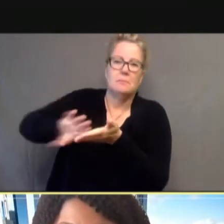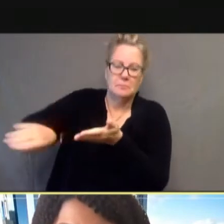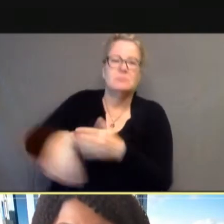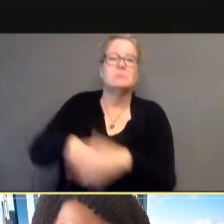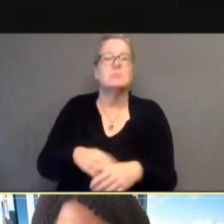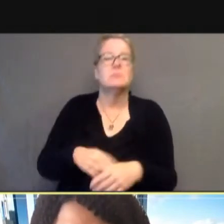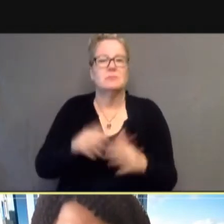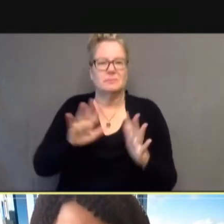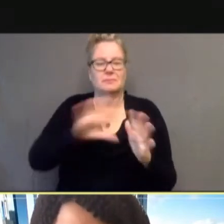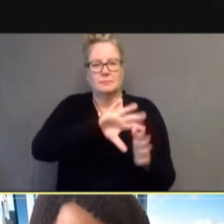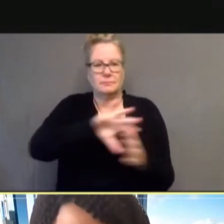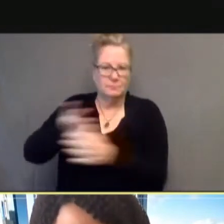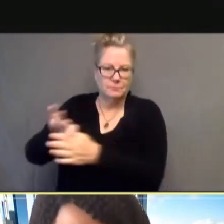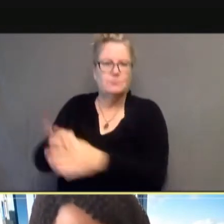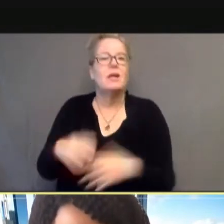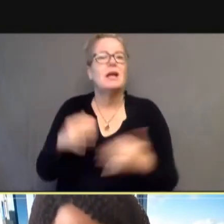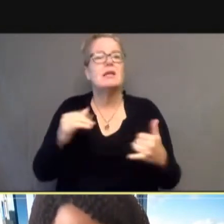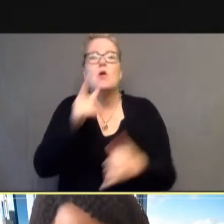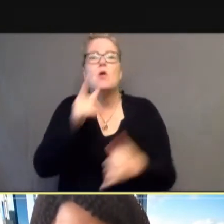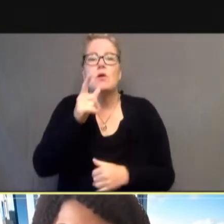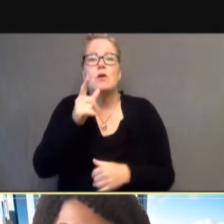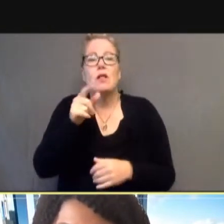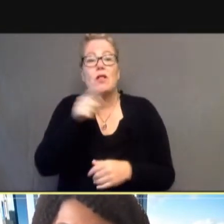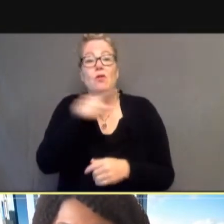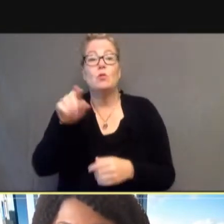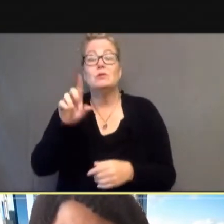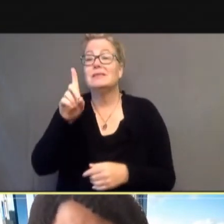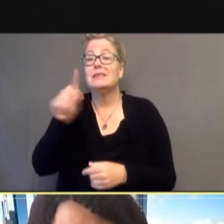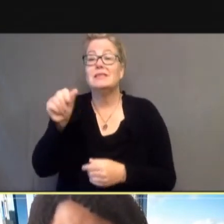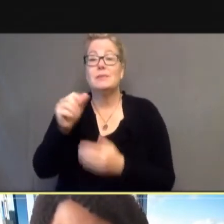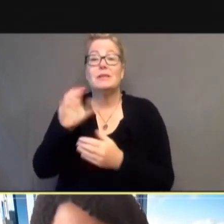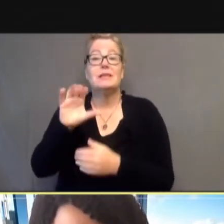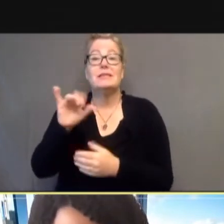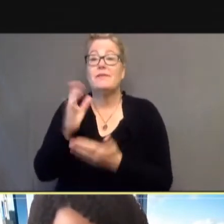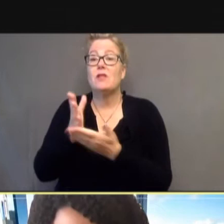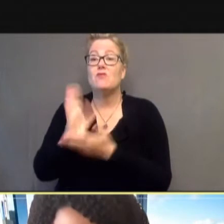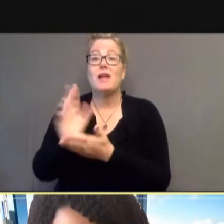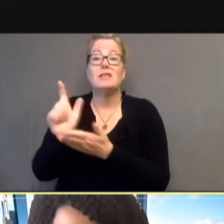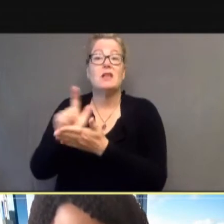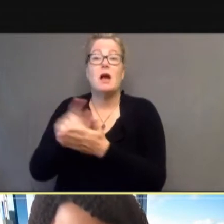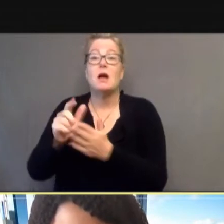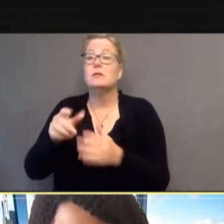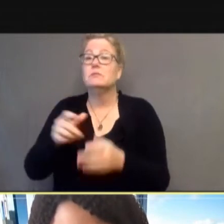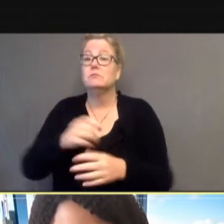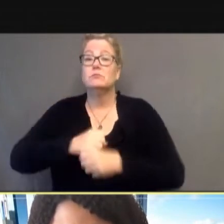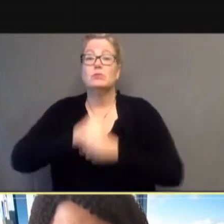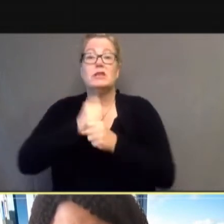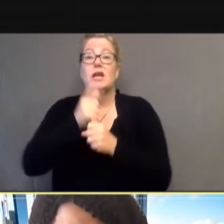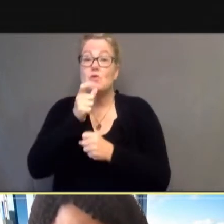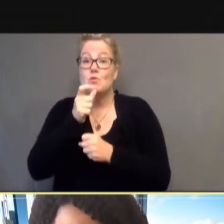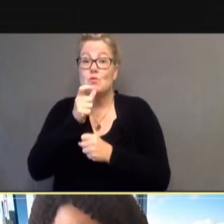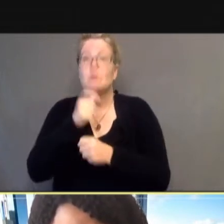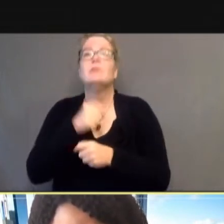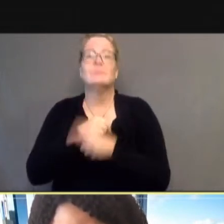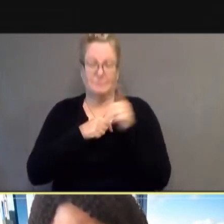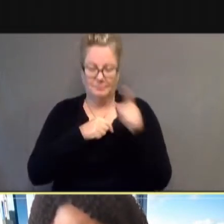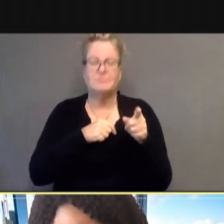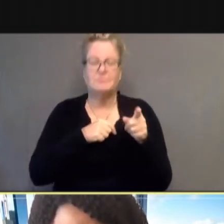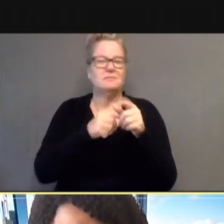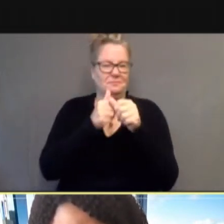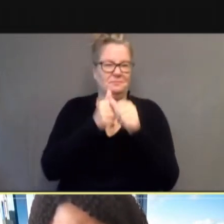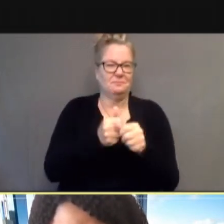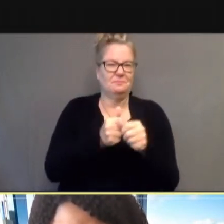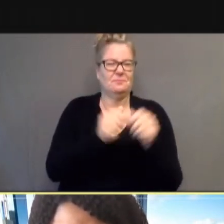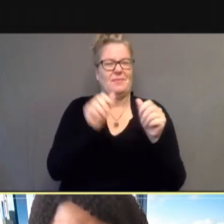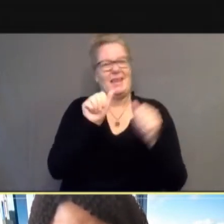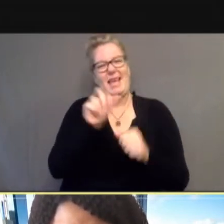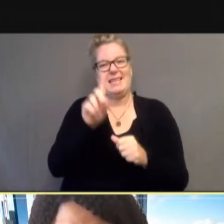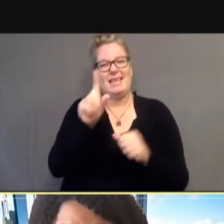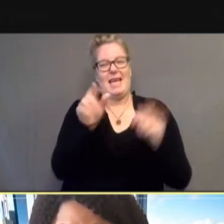the disability civil rights laws. So under the ADA, the term disability means a physical